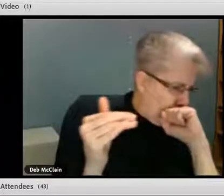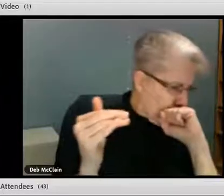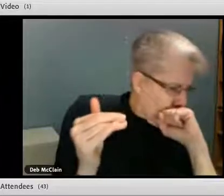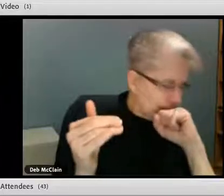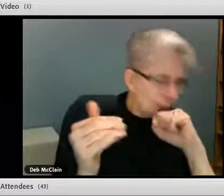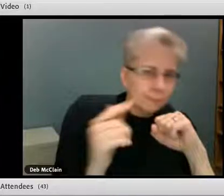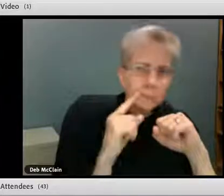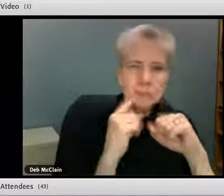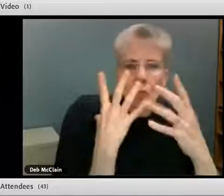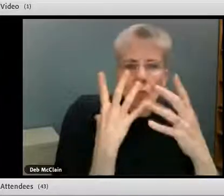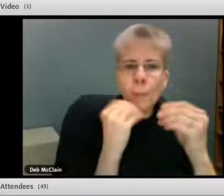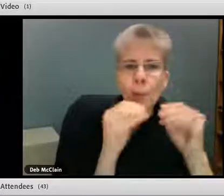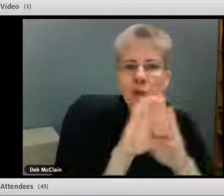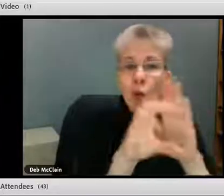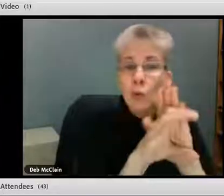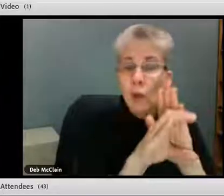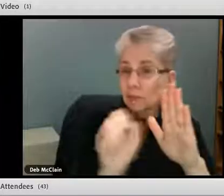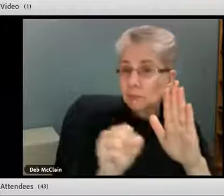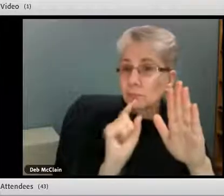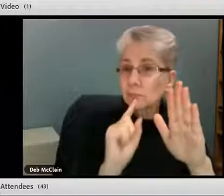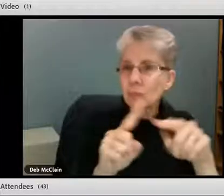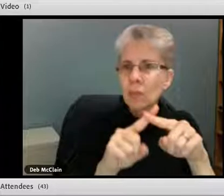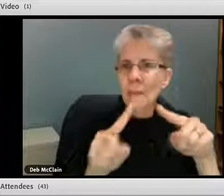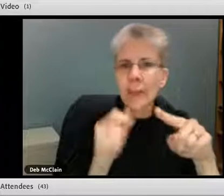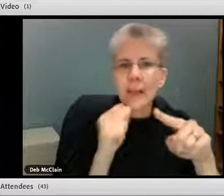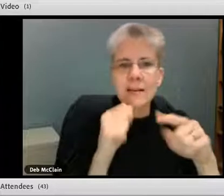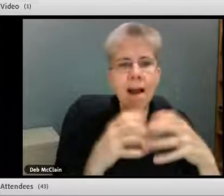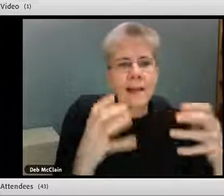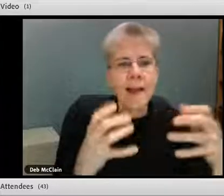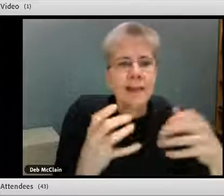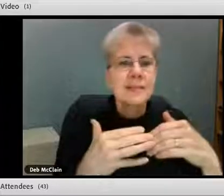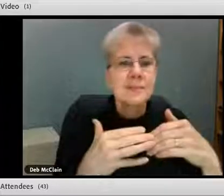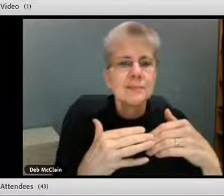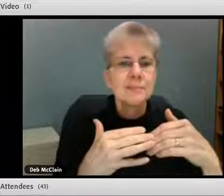but it's not as deep of an archive as the others.